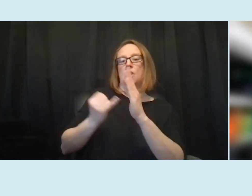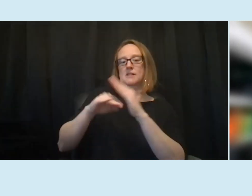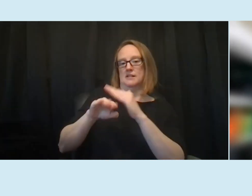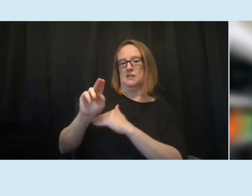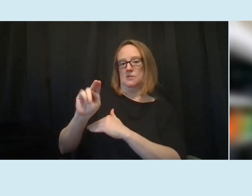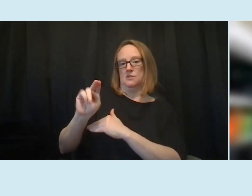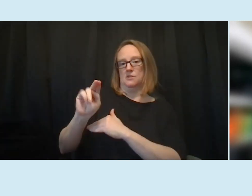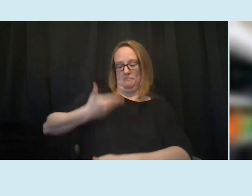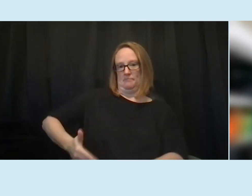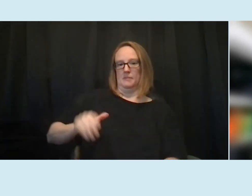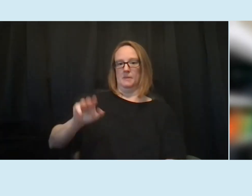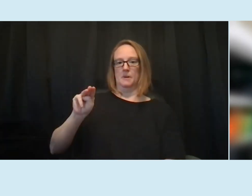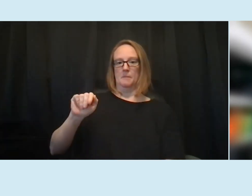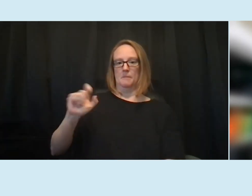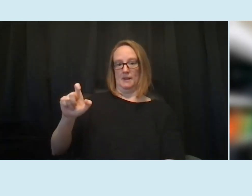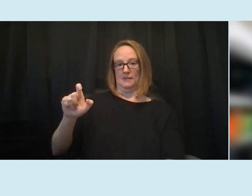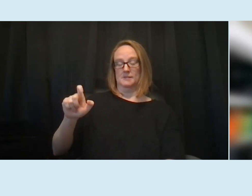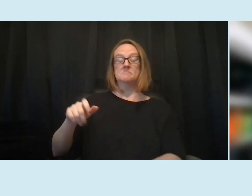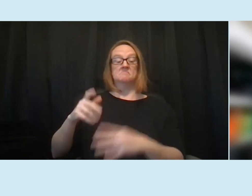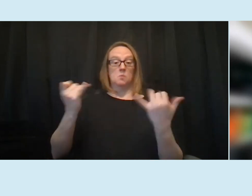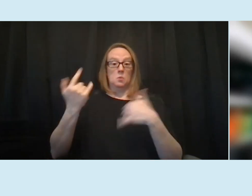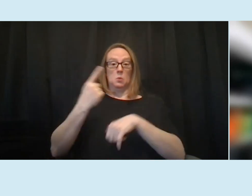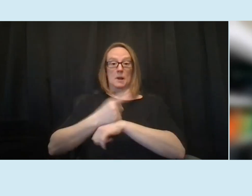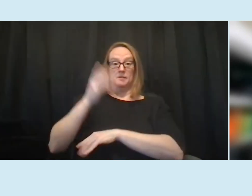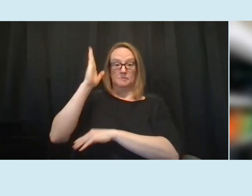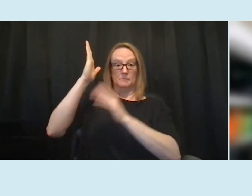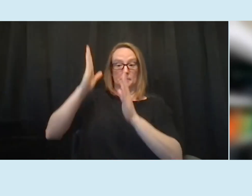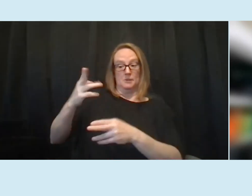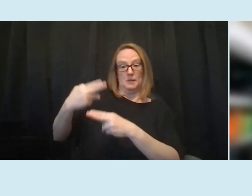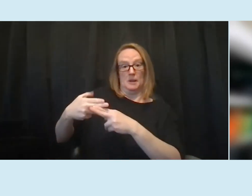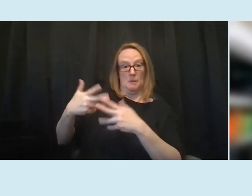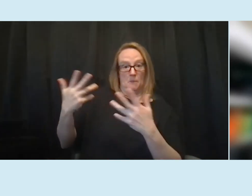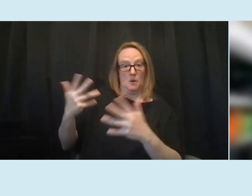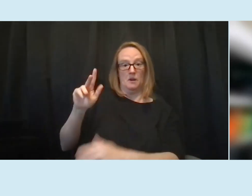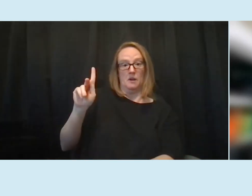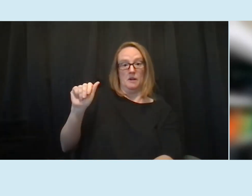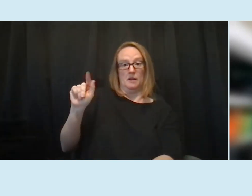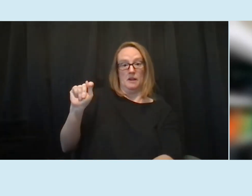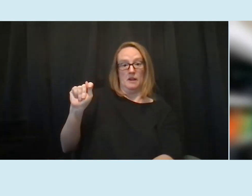and today we are joined by local poet Kat Milberger, who is a member of the